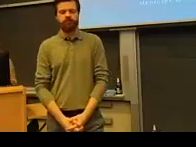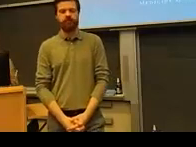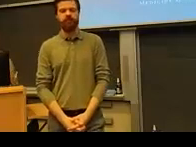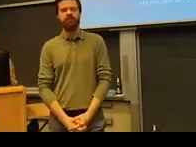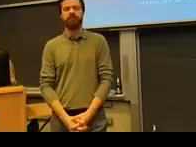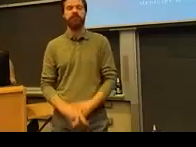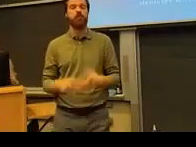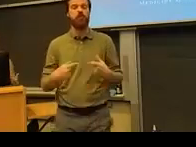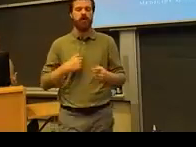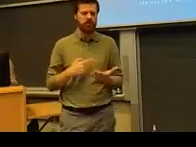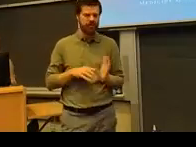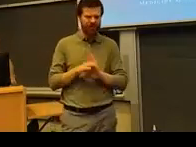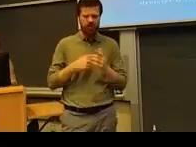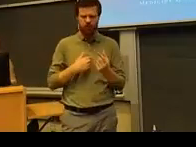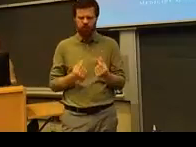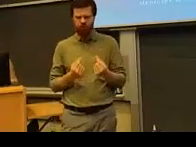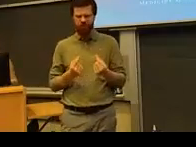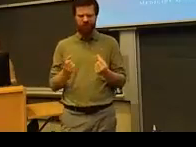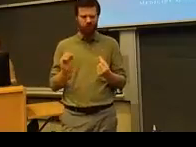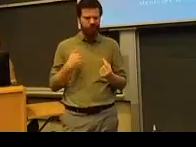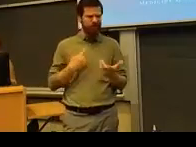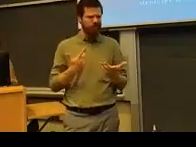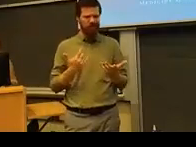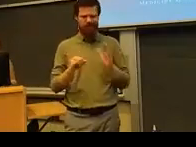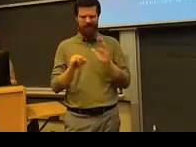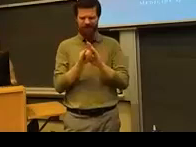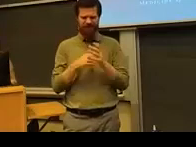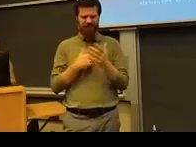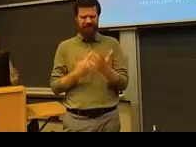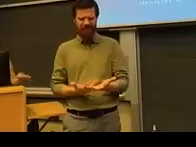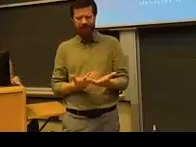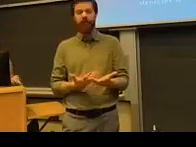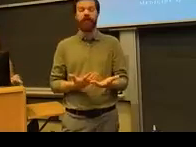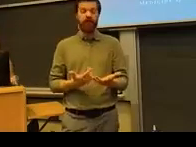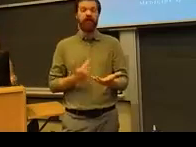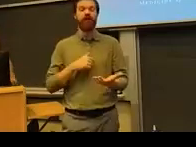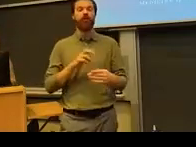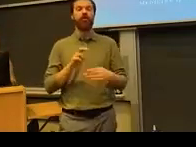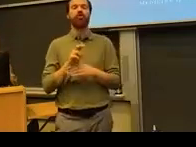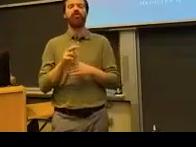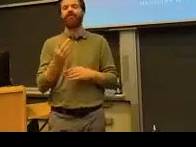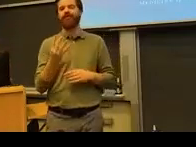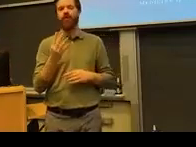what are we what is our um what do we identify as um we've kind of been using these four um culture